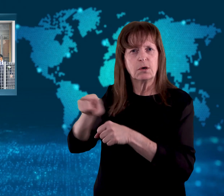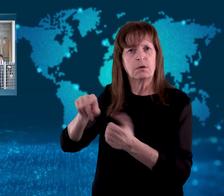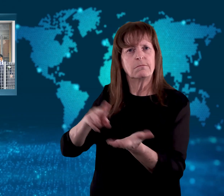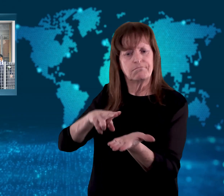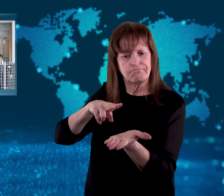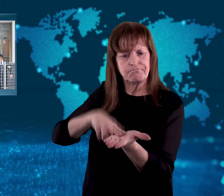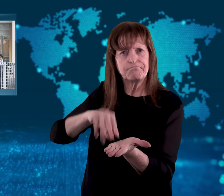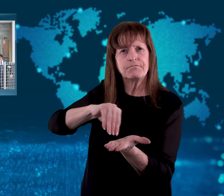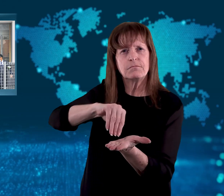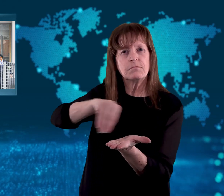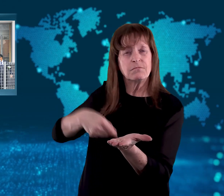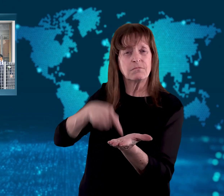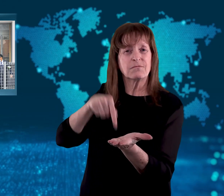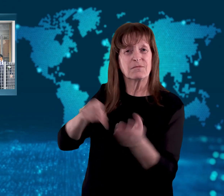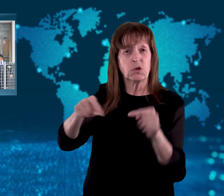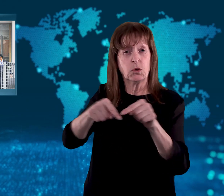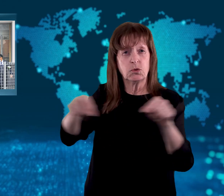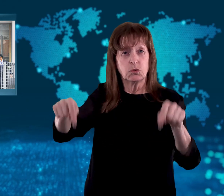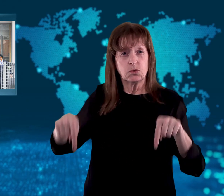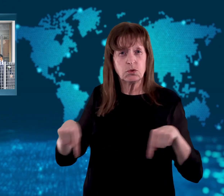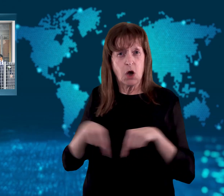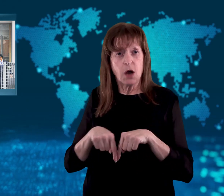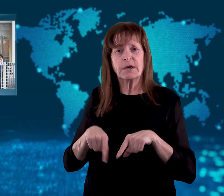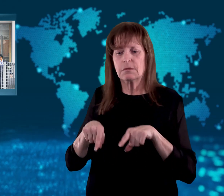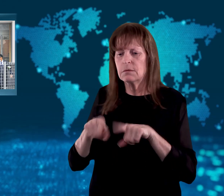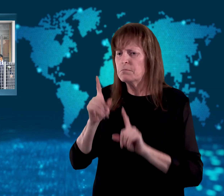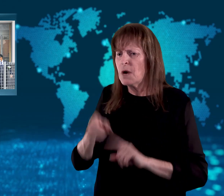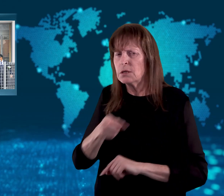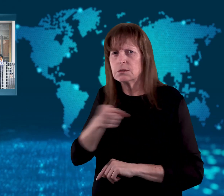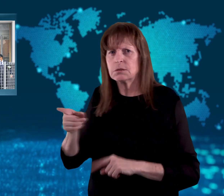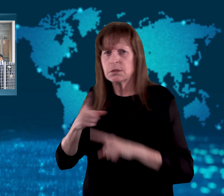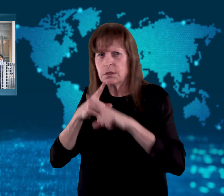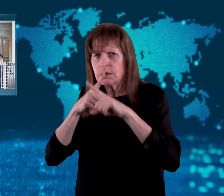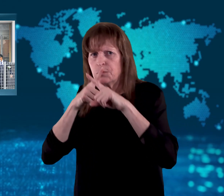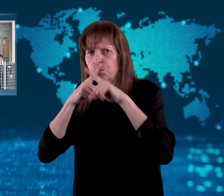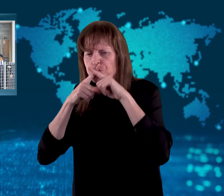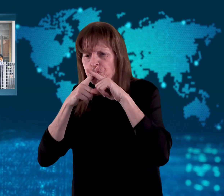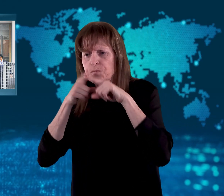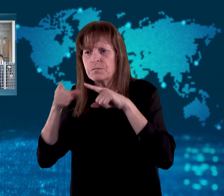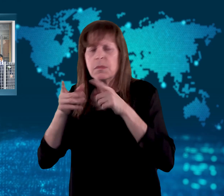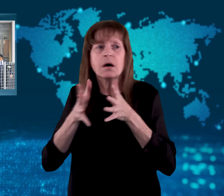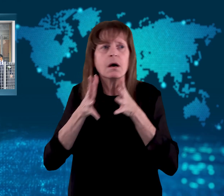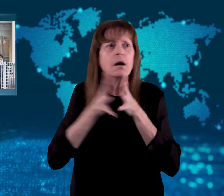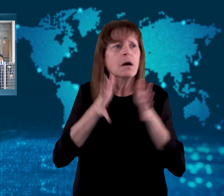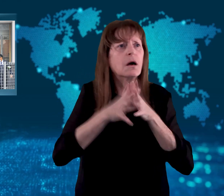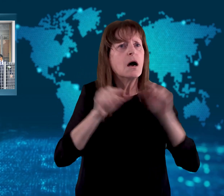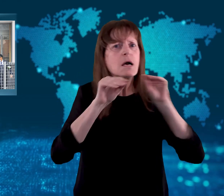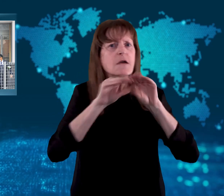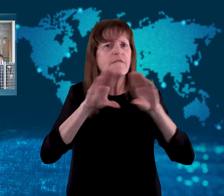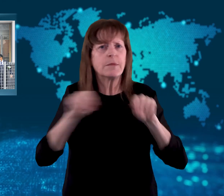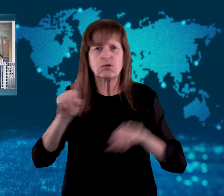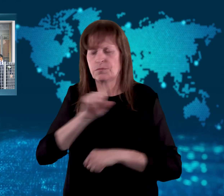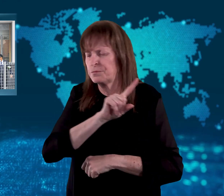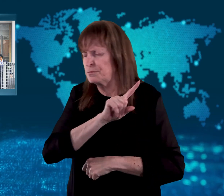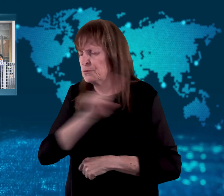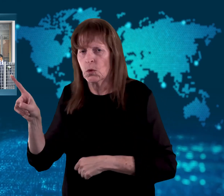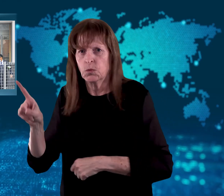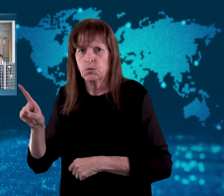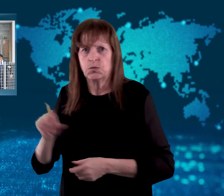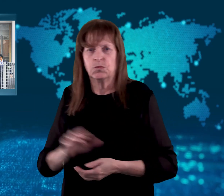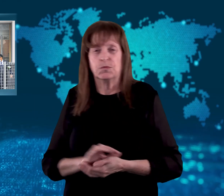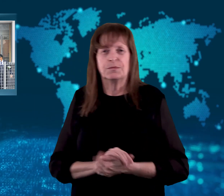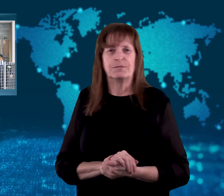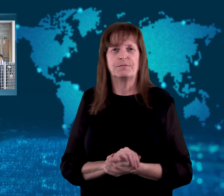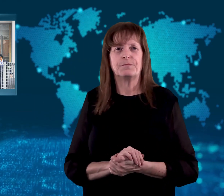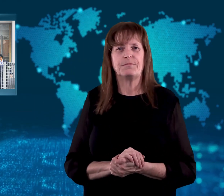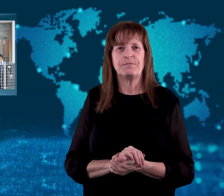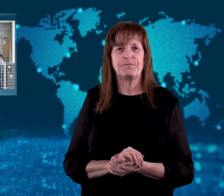divulge details about what happened.